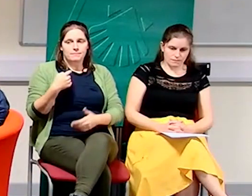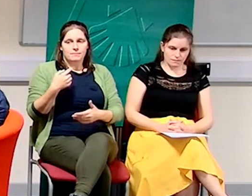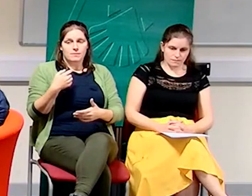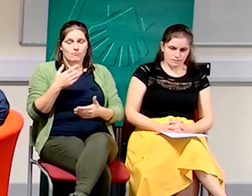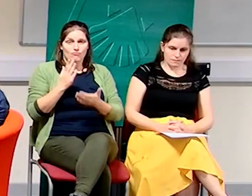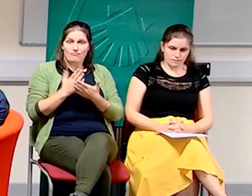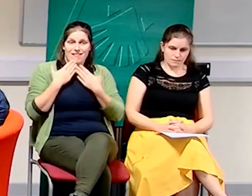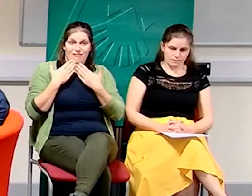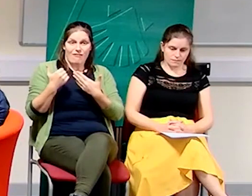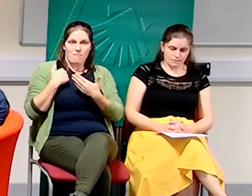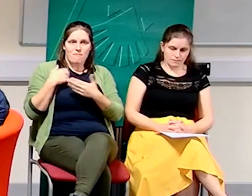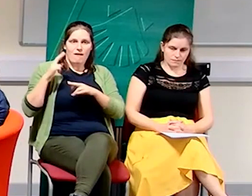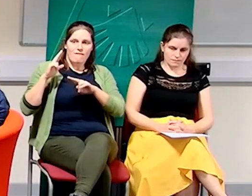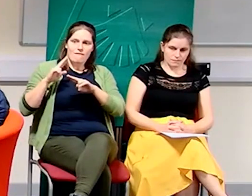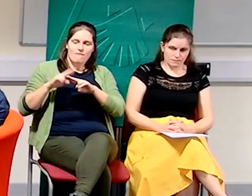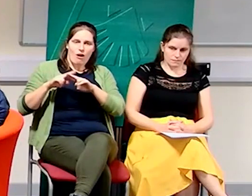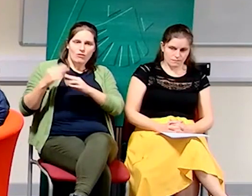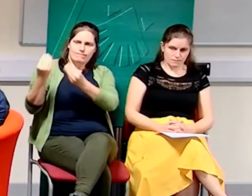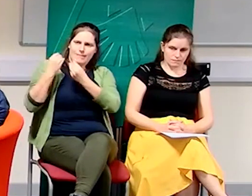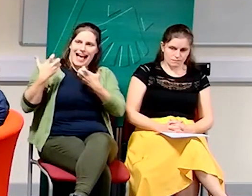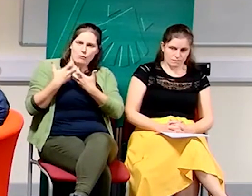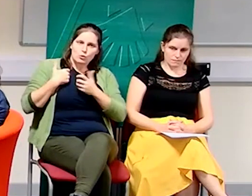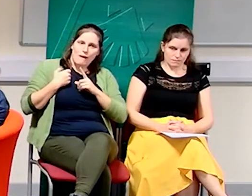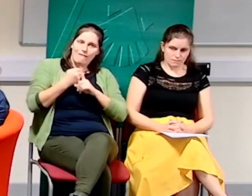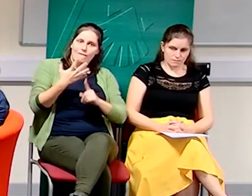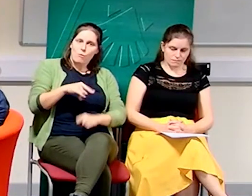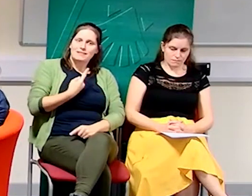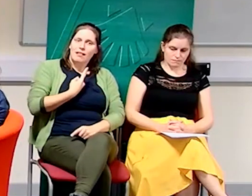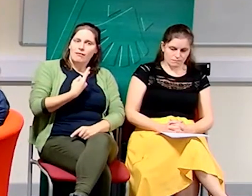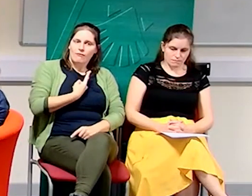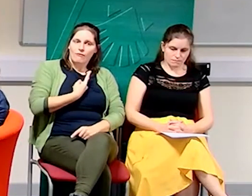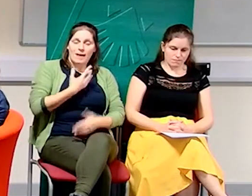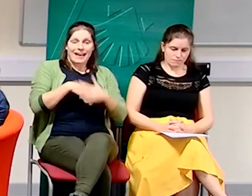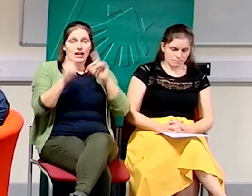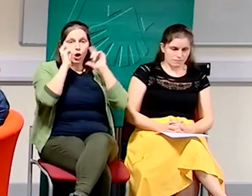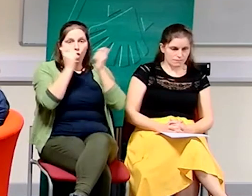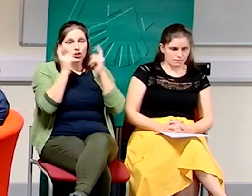that my dad's taught me how to advocate for myself um at college and university and other areas of my